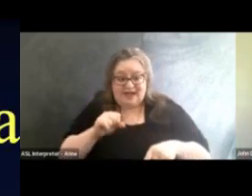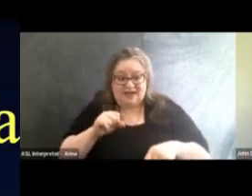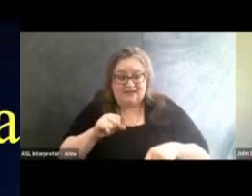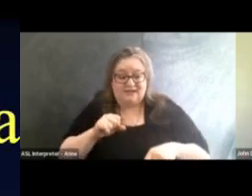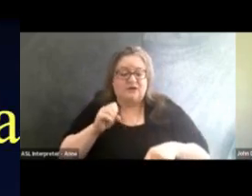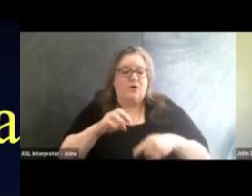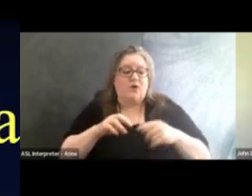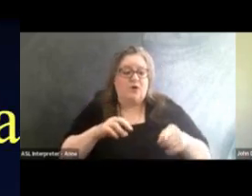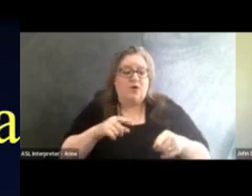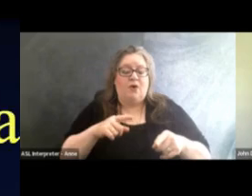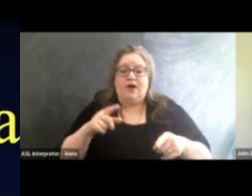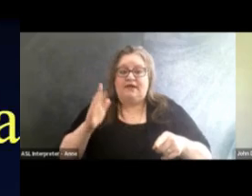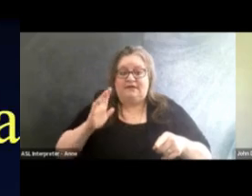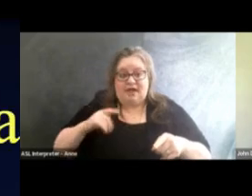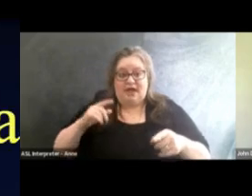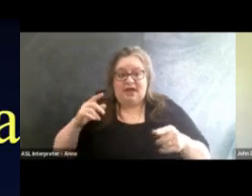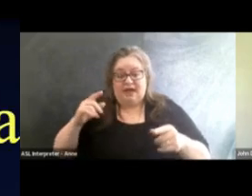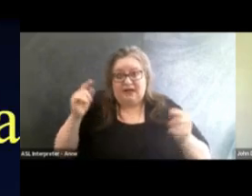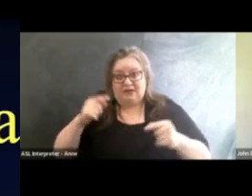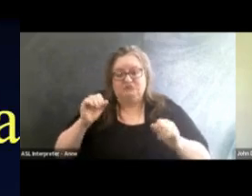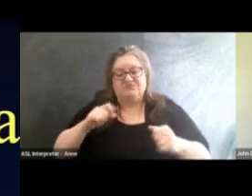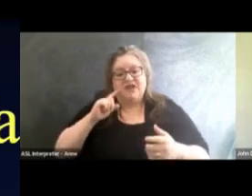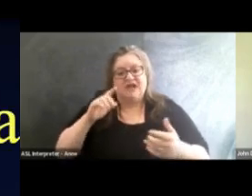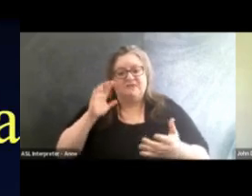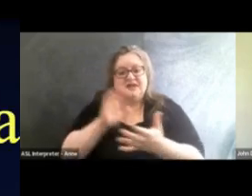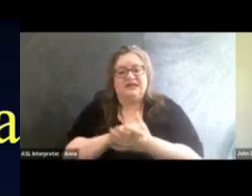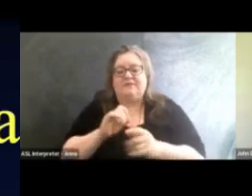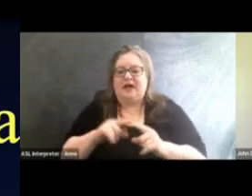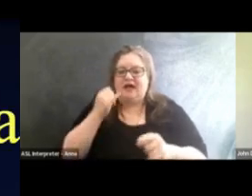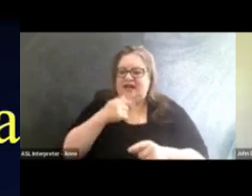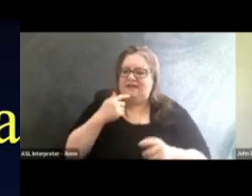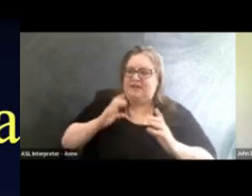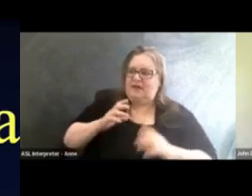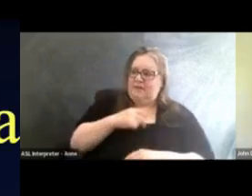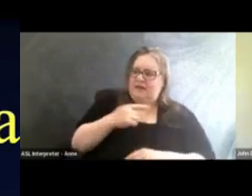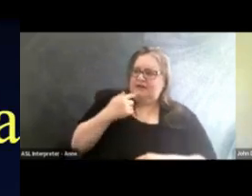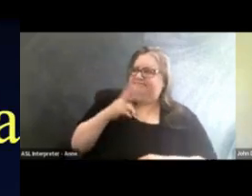can be believed, but if it says no, there's no signs of it, it should not that doesn't mean you